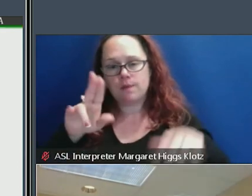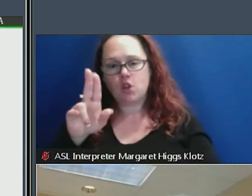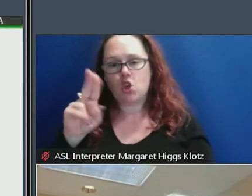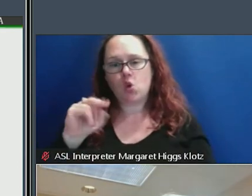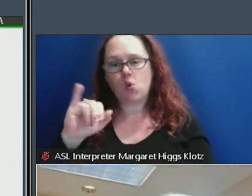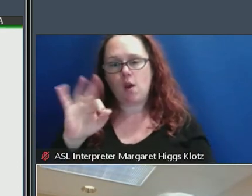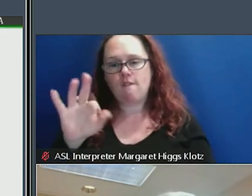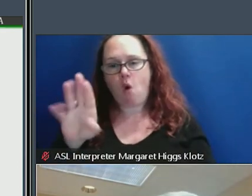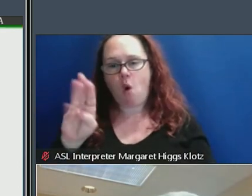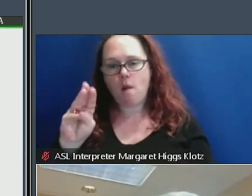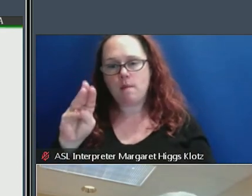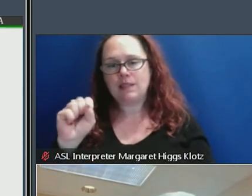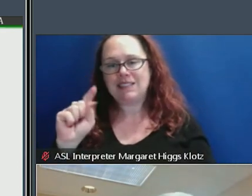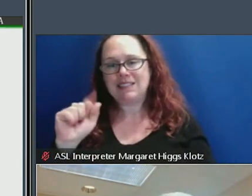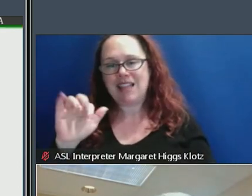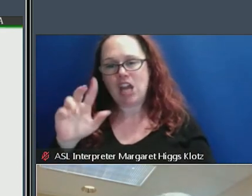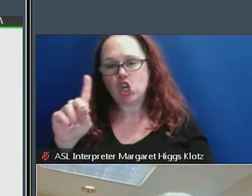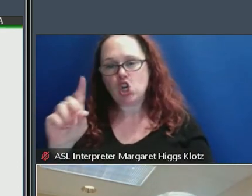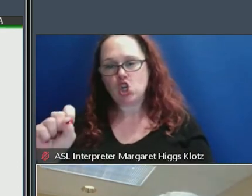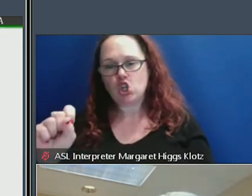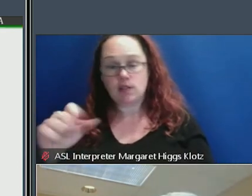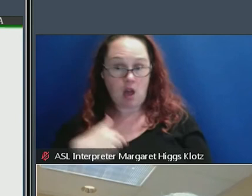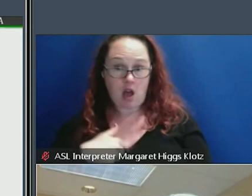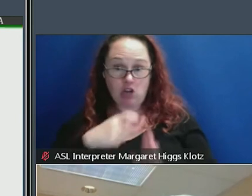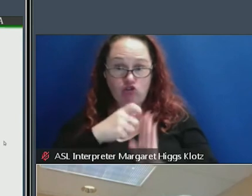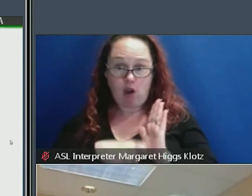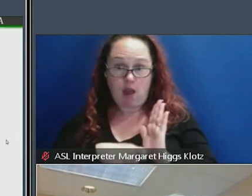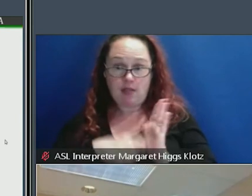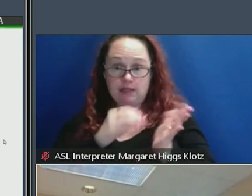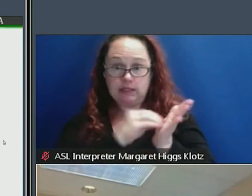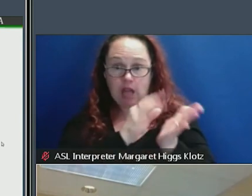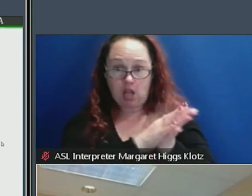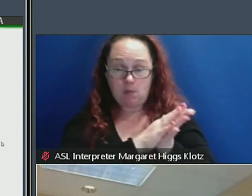Of course, this is a document I didn't write. The planning board wrote this and adopted it.